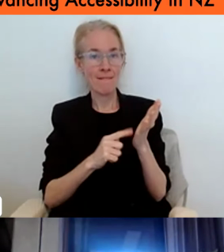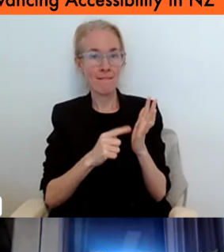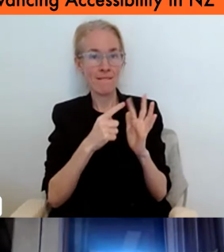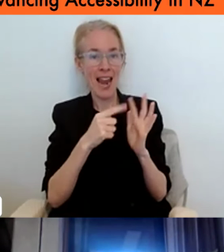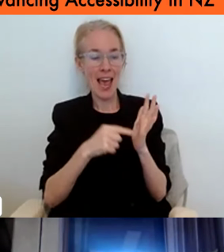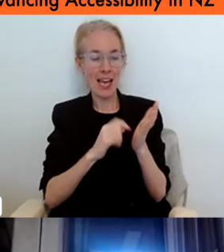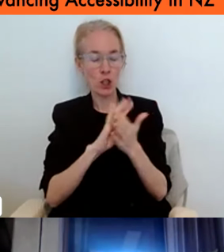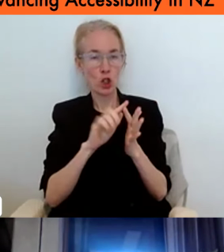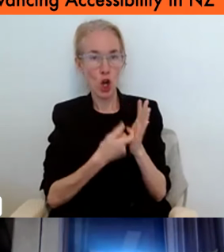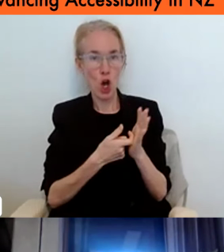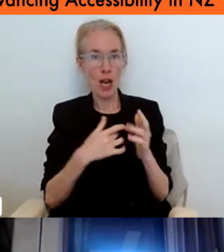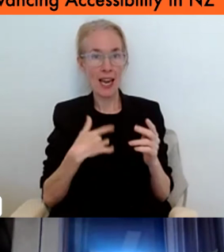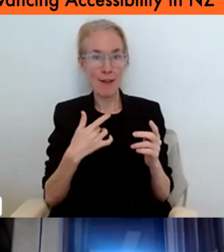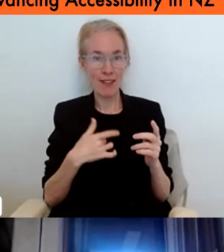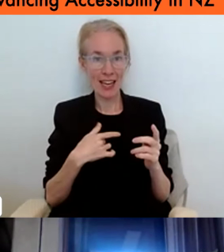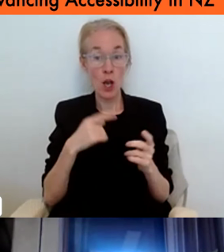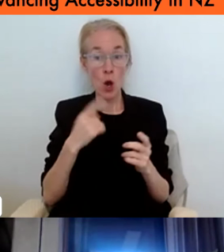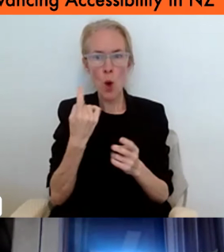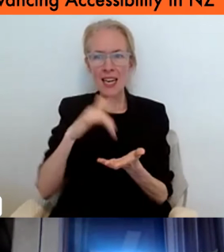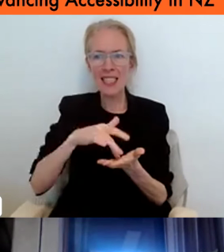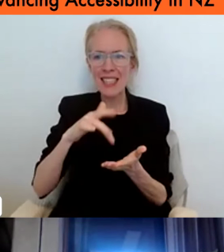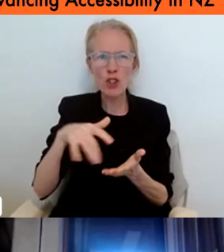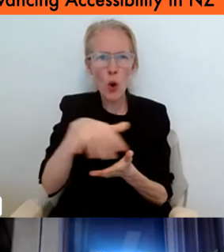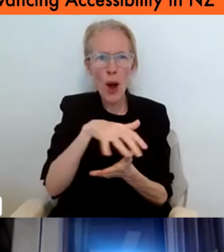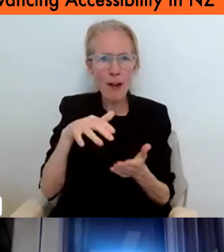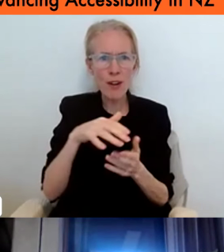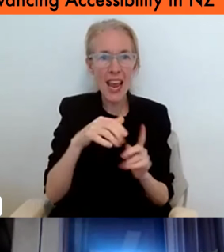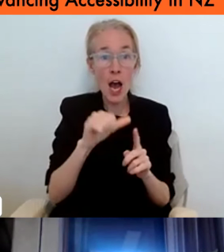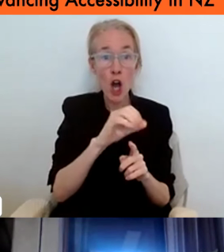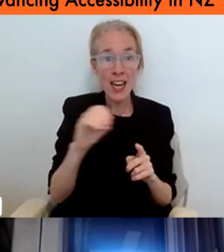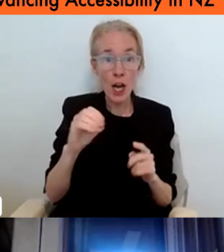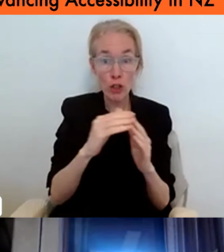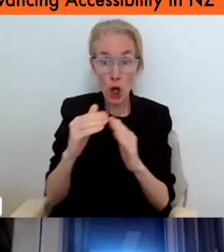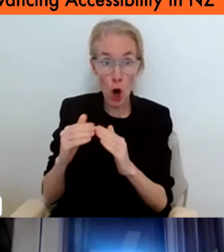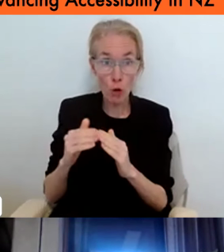900 homes, and put 50% of them to actually making sure they were